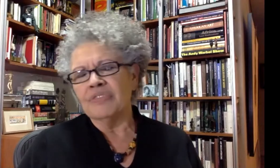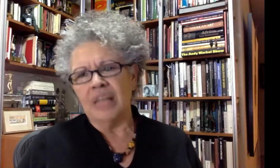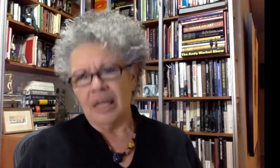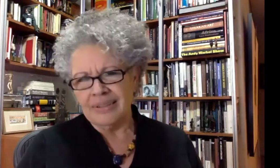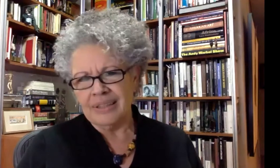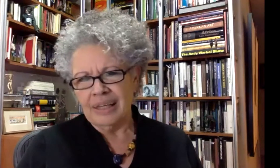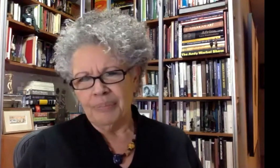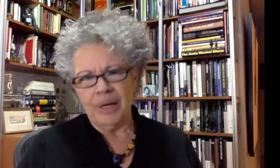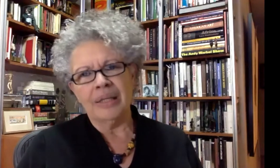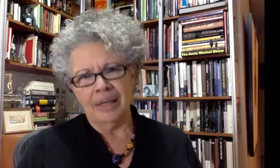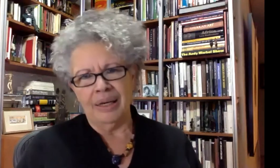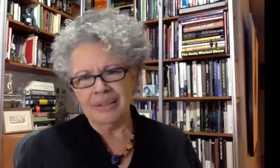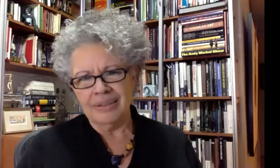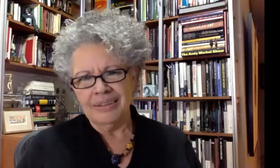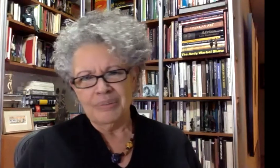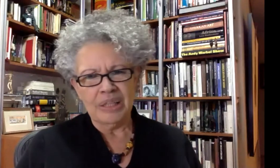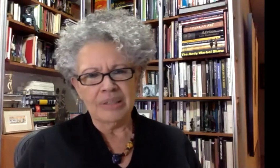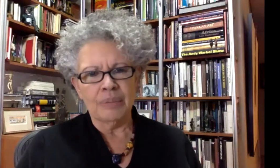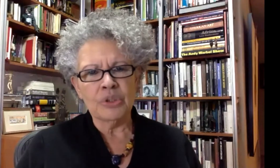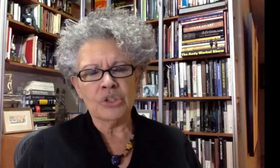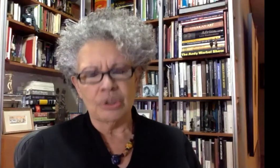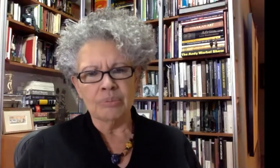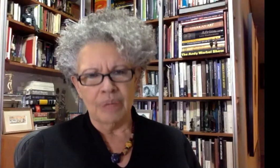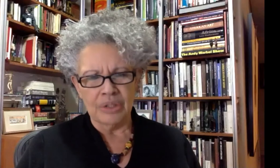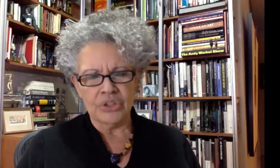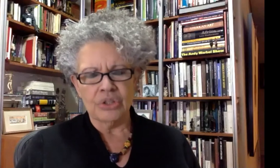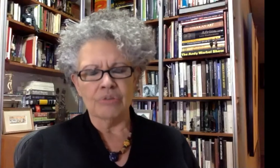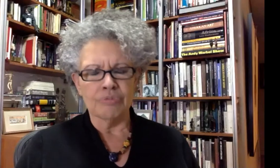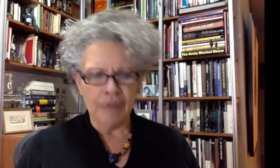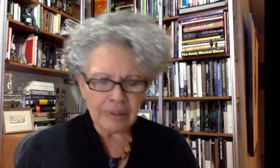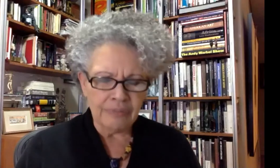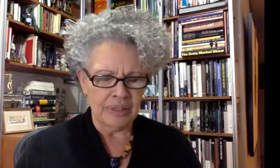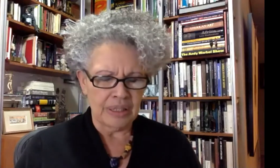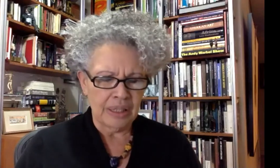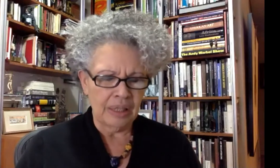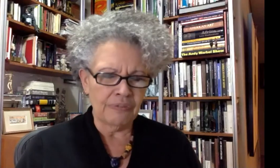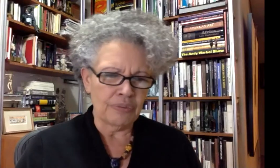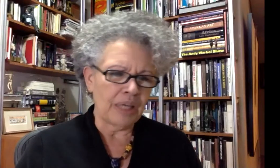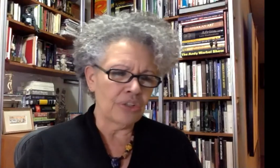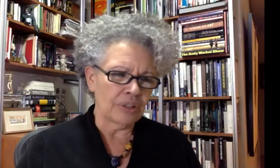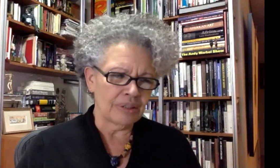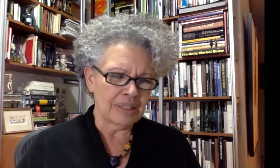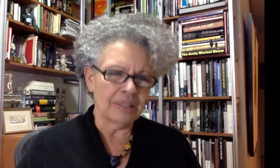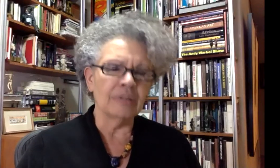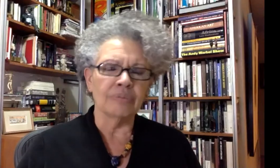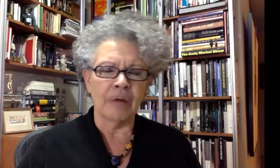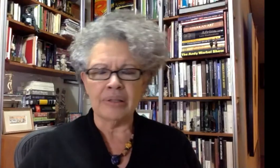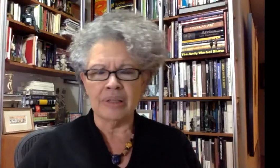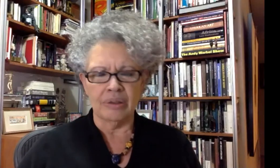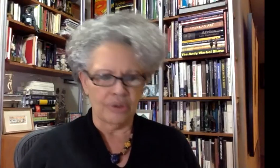dust but I can't because there was so much relevant information still right there on